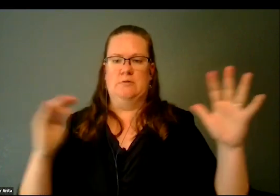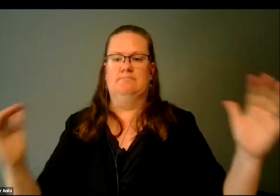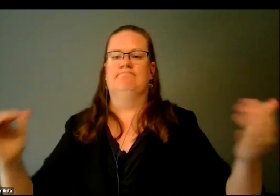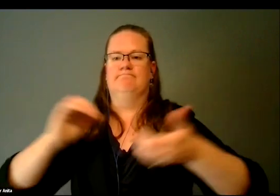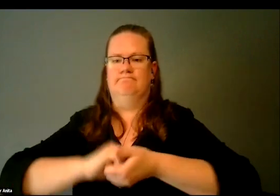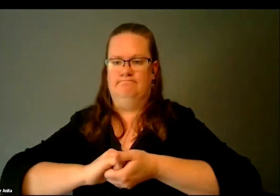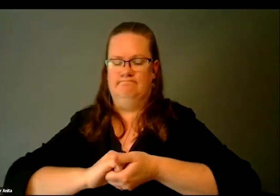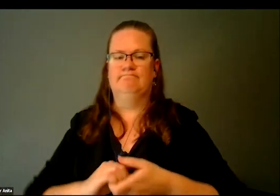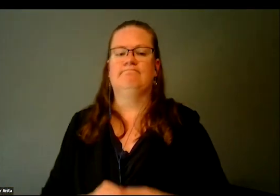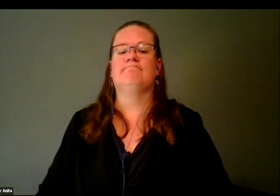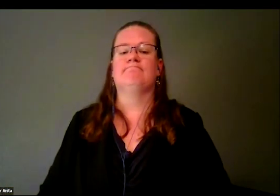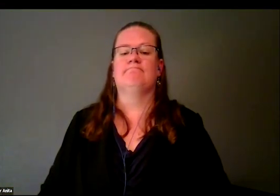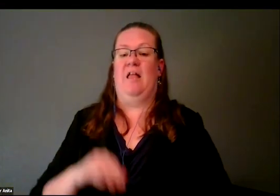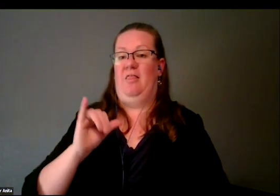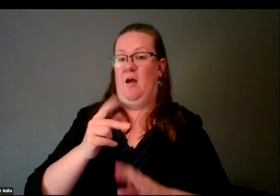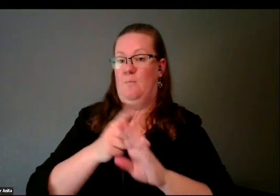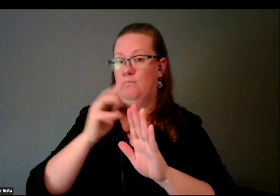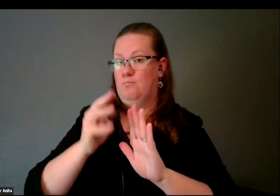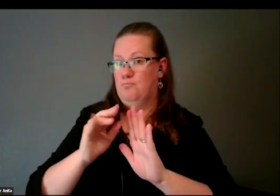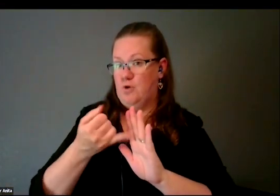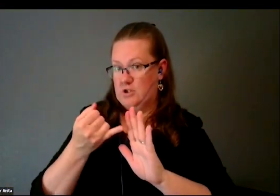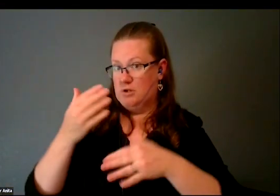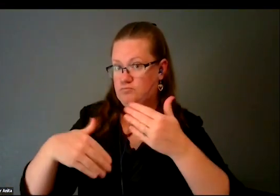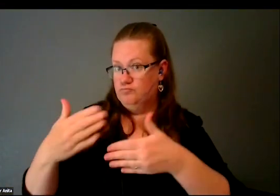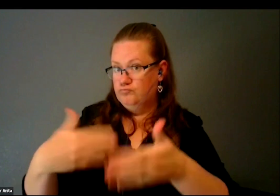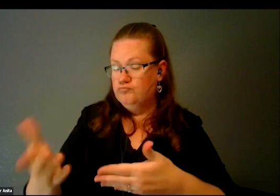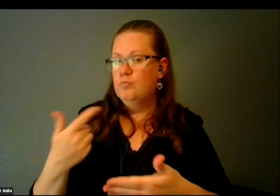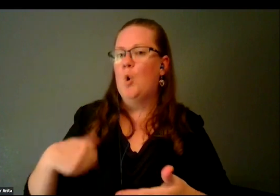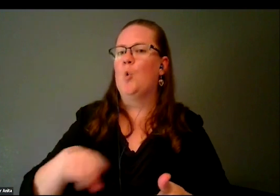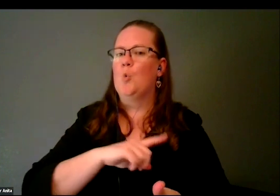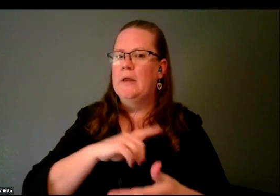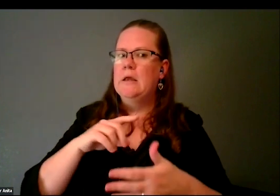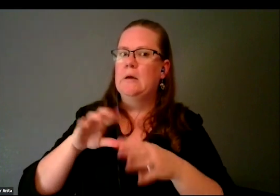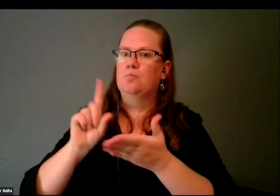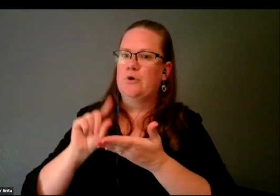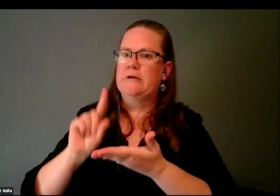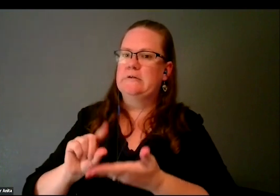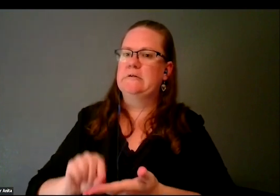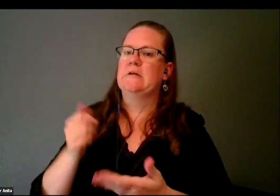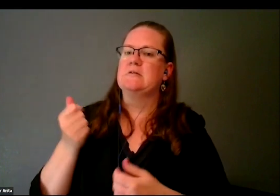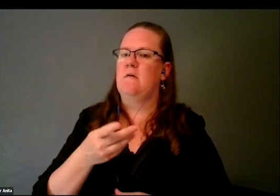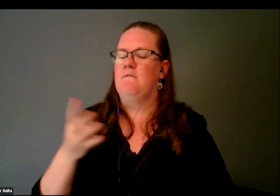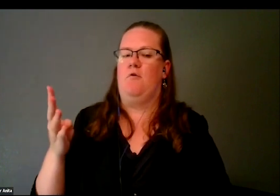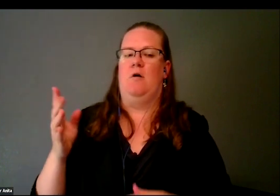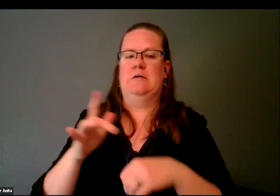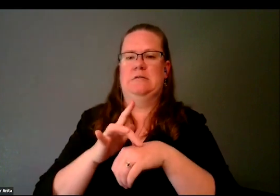As a part of that project, we made a series of tactile maps and utilizing this similar approach